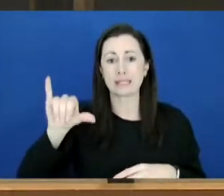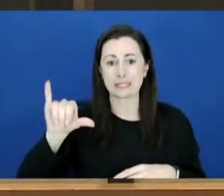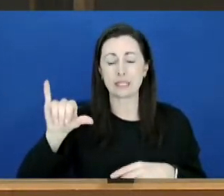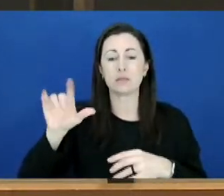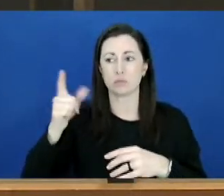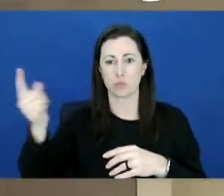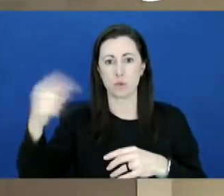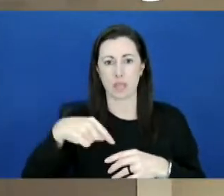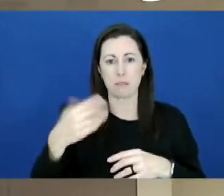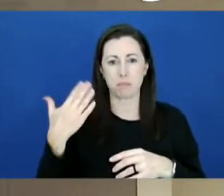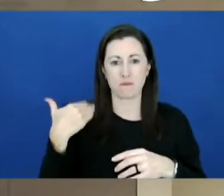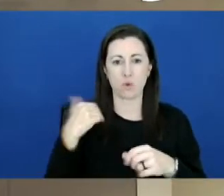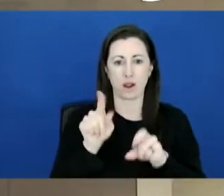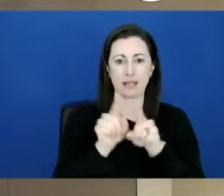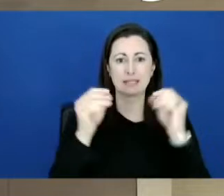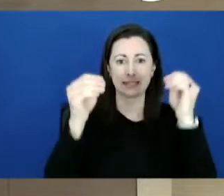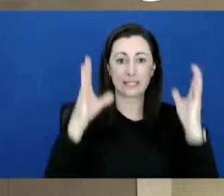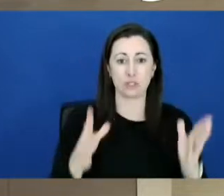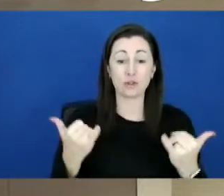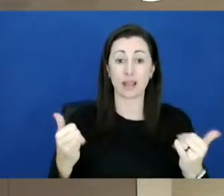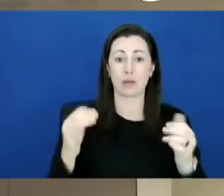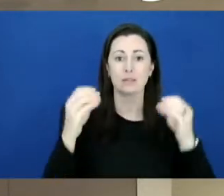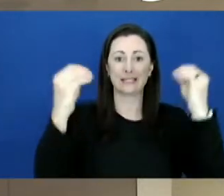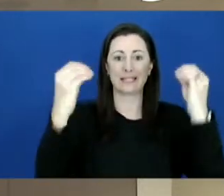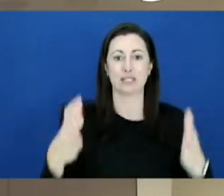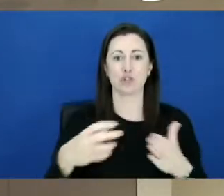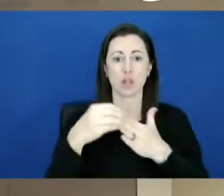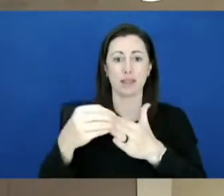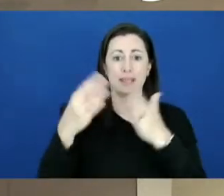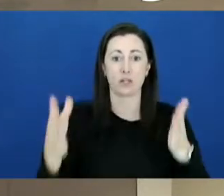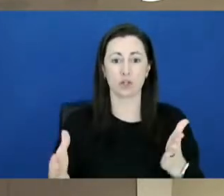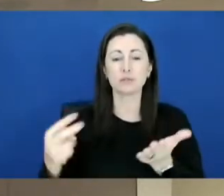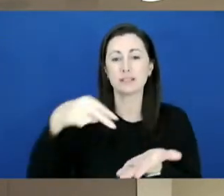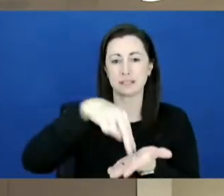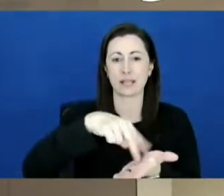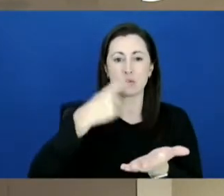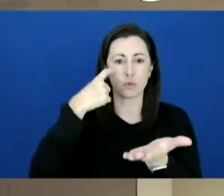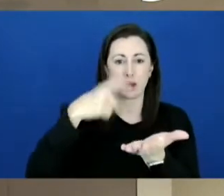AND FRAU -- NANCY BENCH, WHO